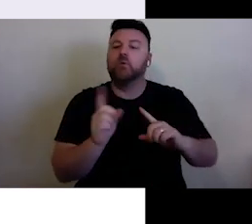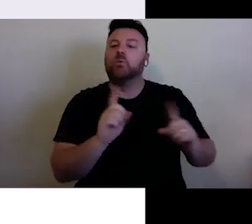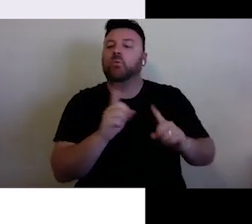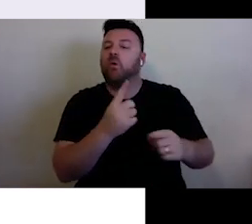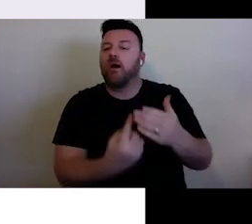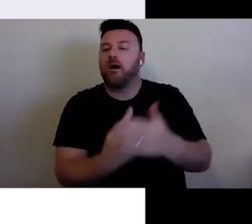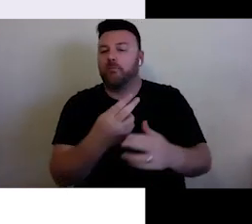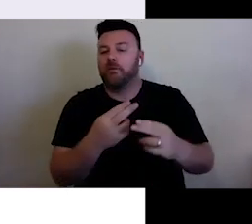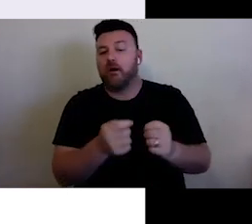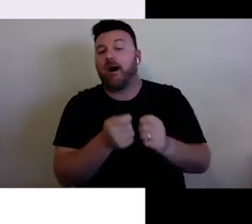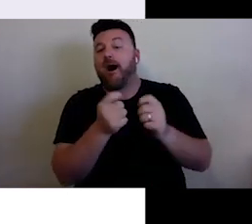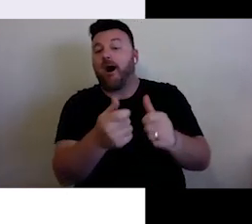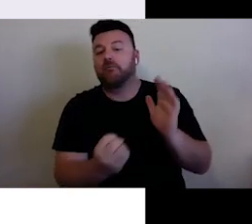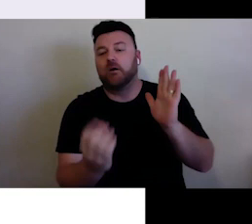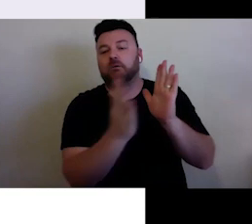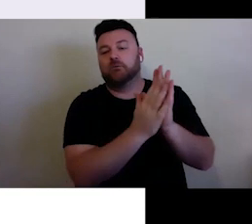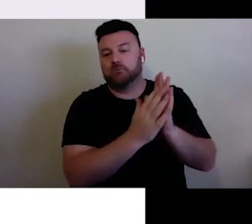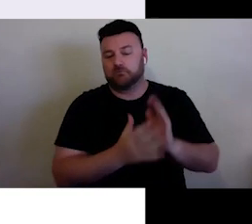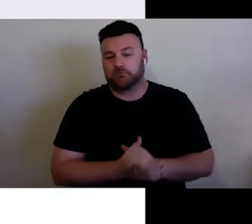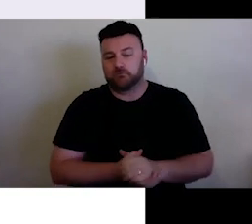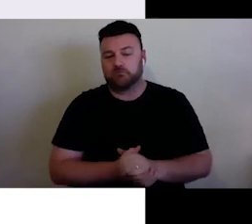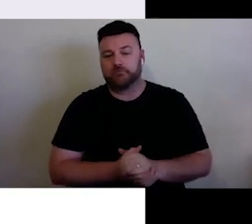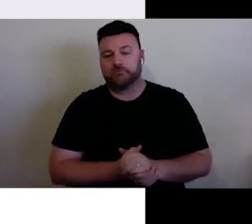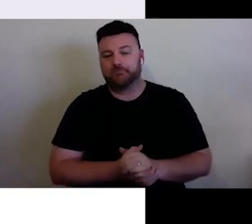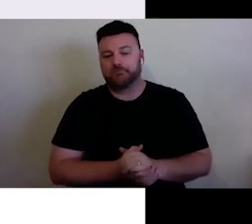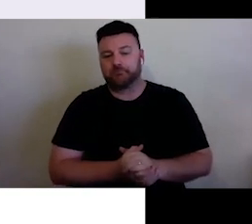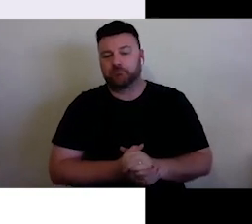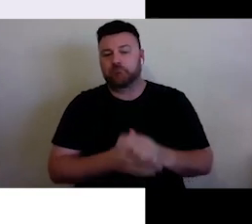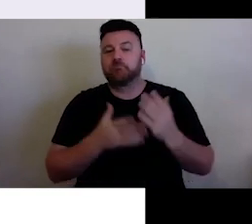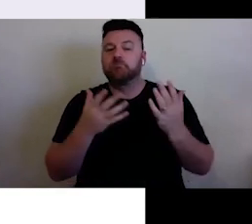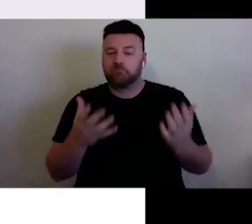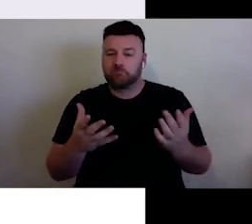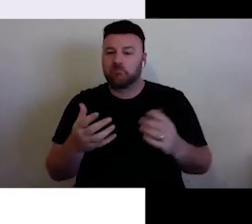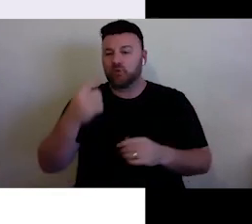point is around context integrity. Thinking about how easy it is to